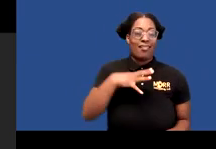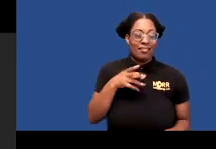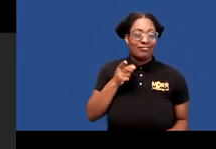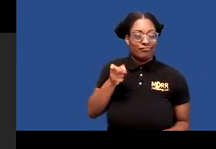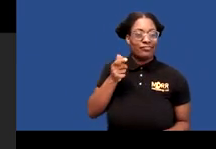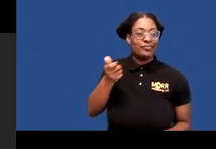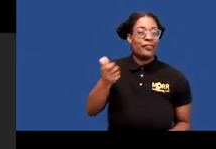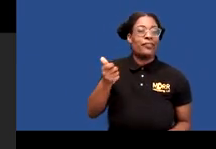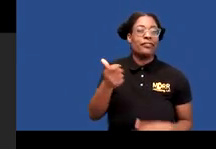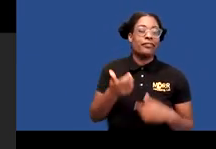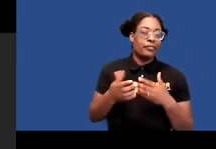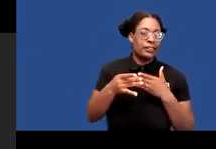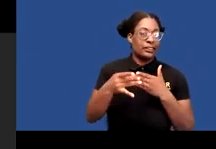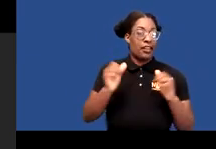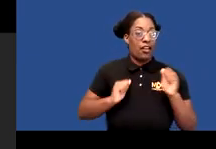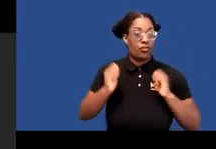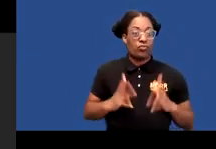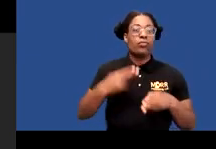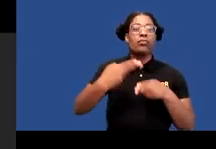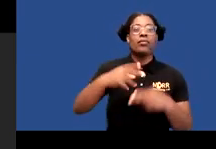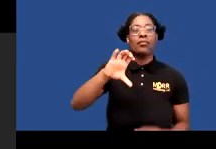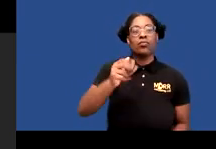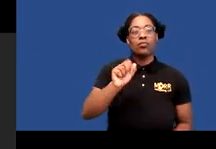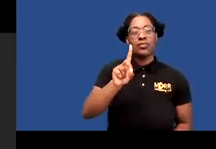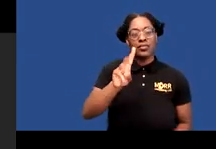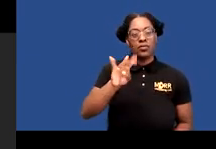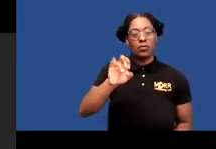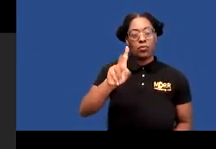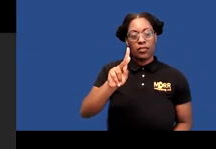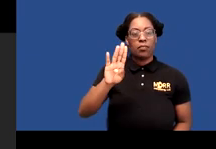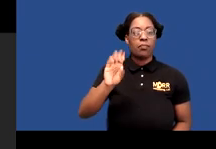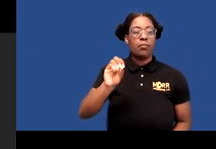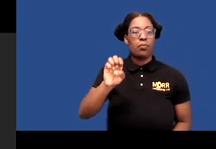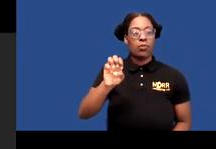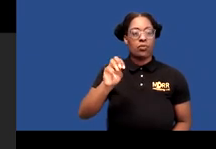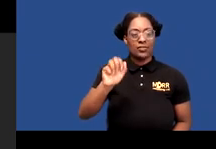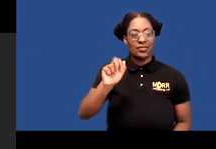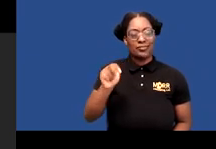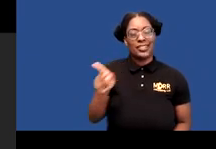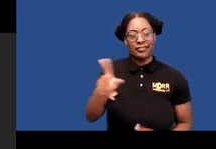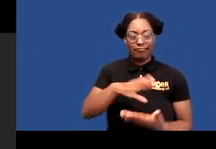and he went on about his business professionally and just really living and leading a full life.